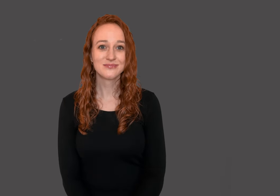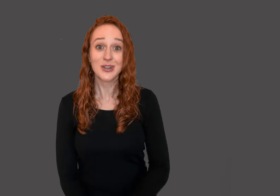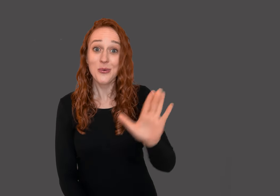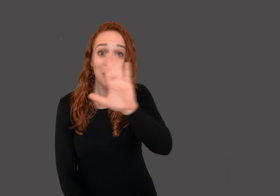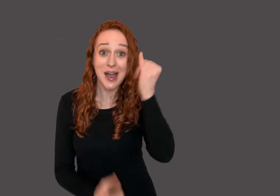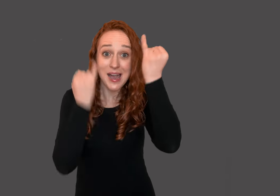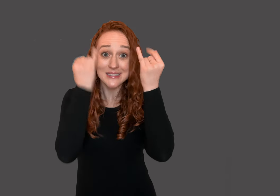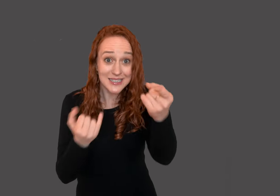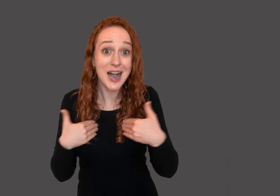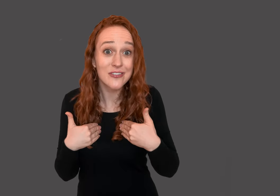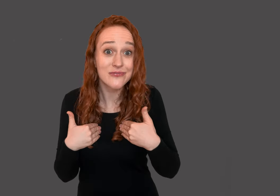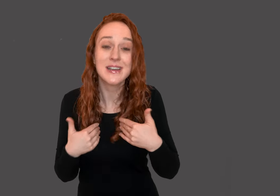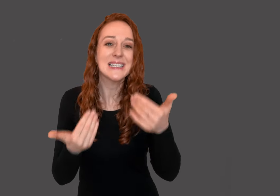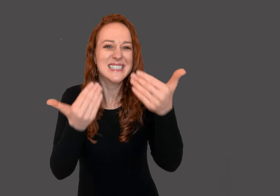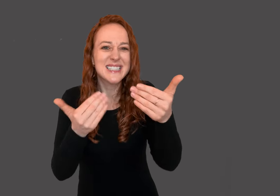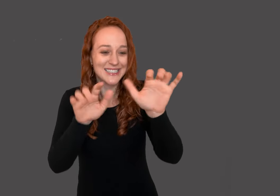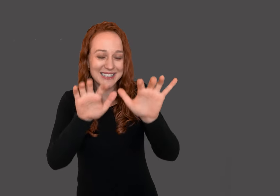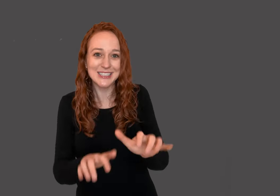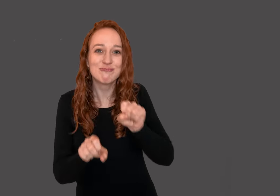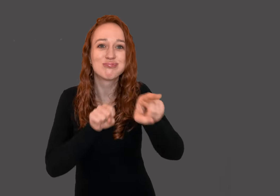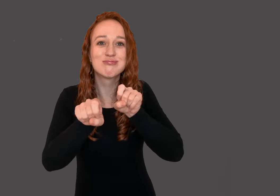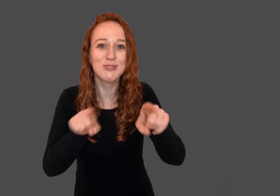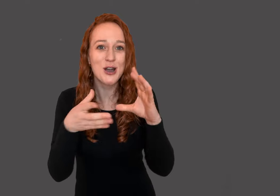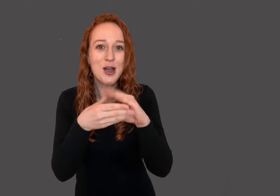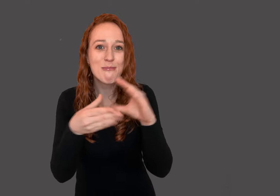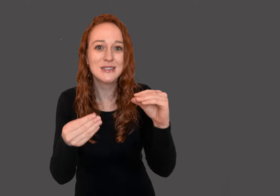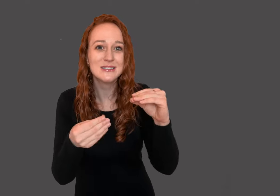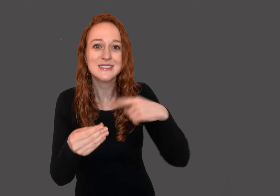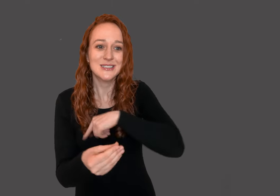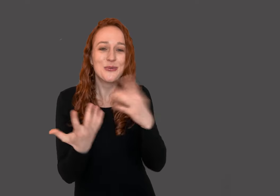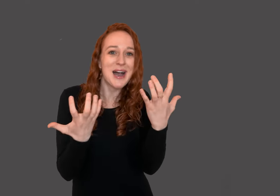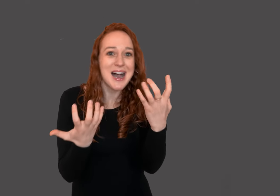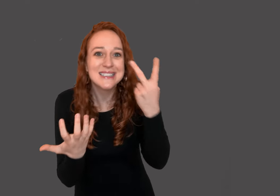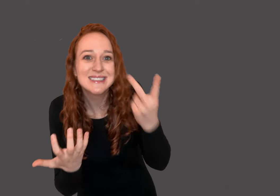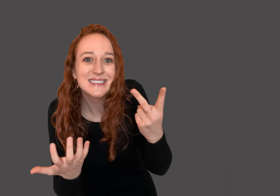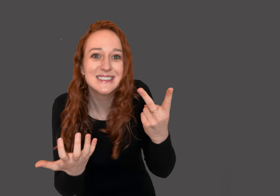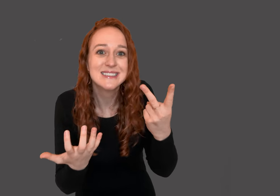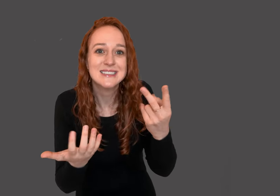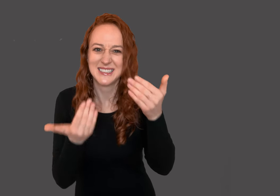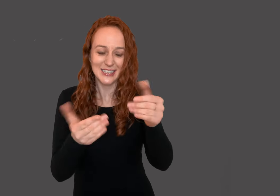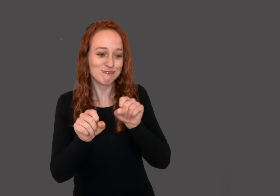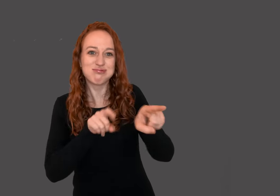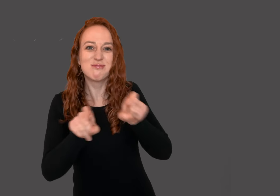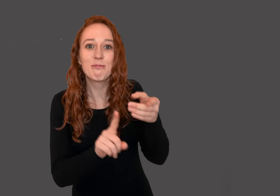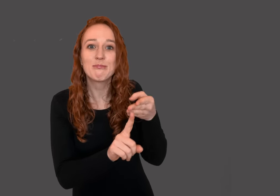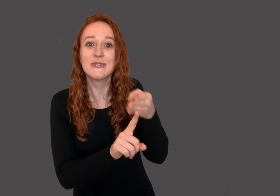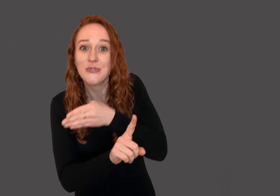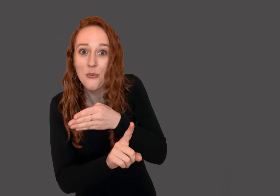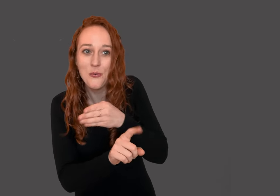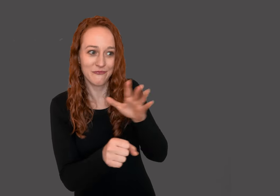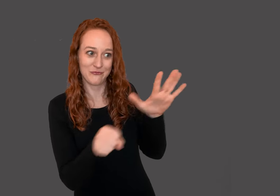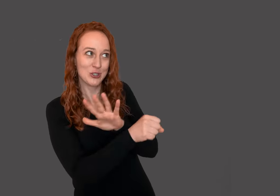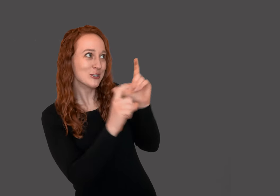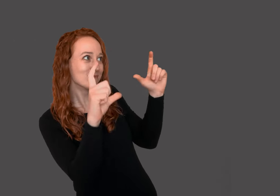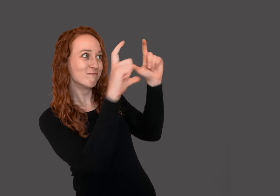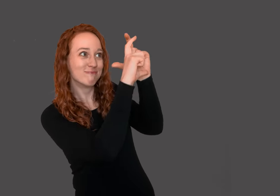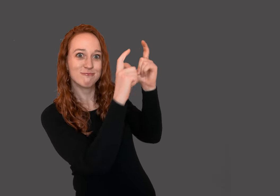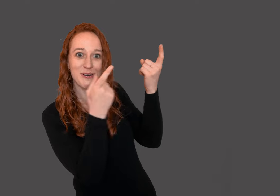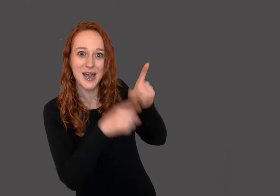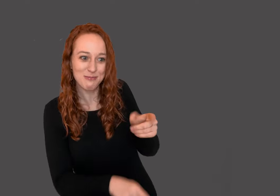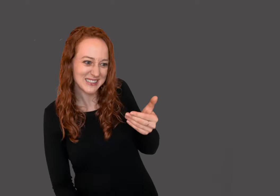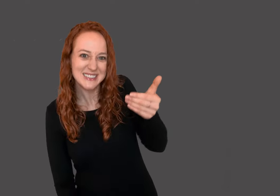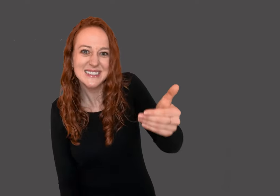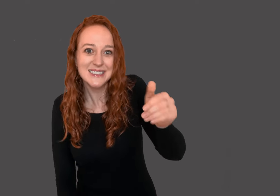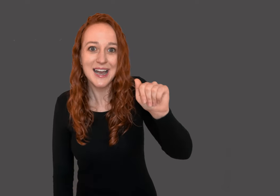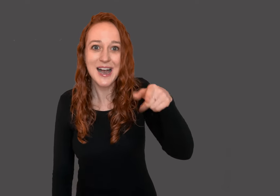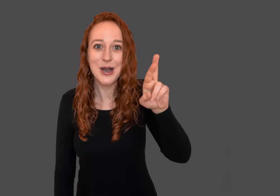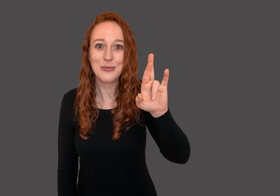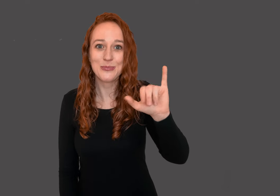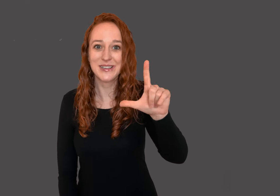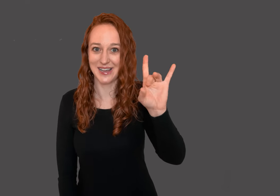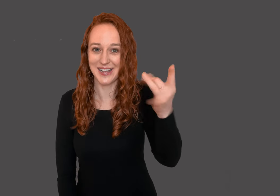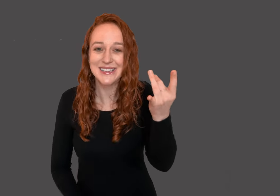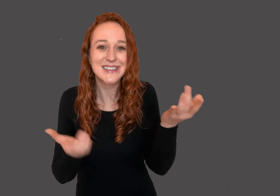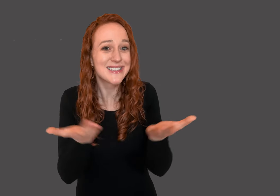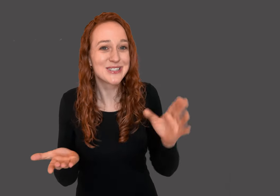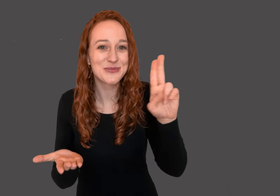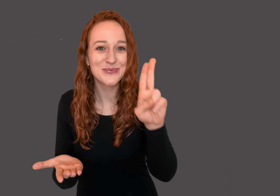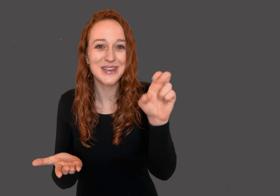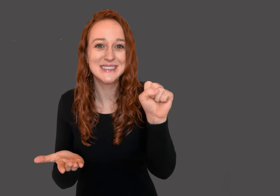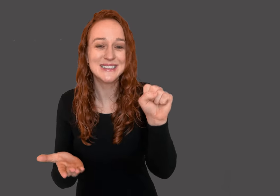Leave a comment below with your creations before the Total Solar Eclipse happening on April 8th here in the US.